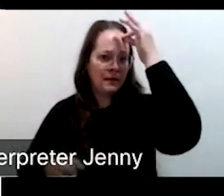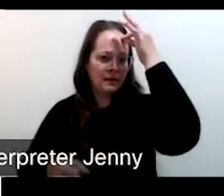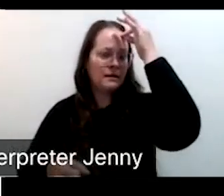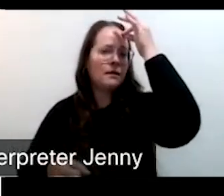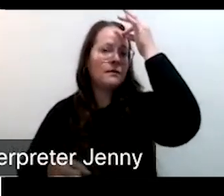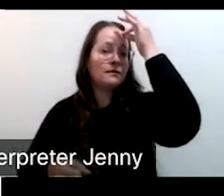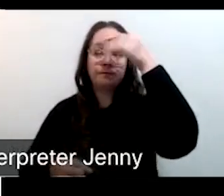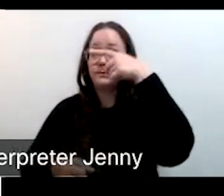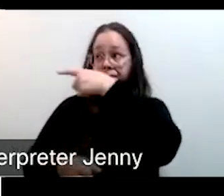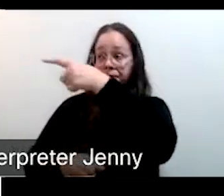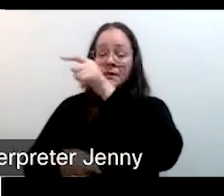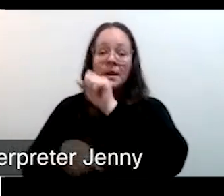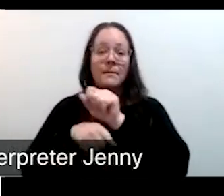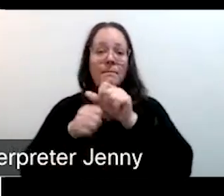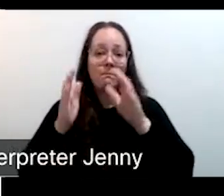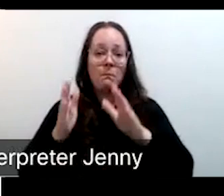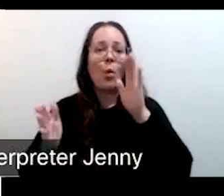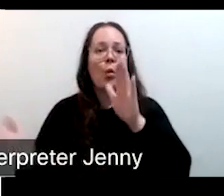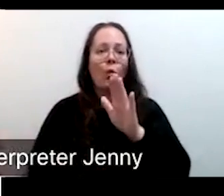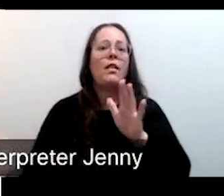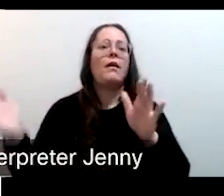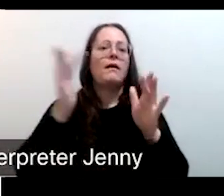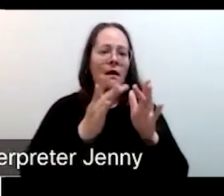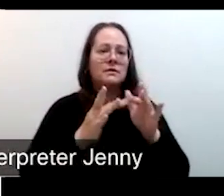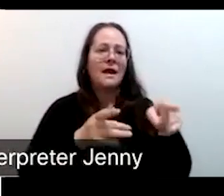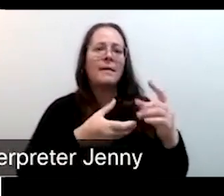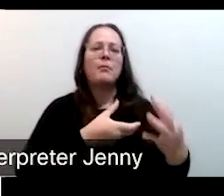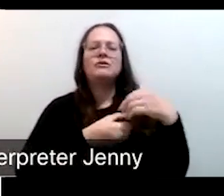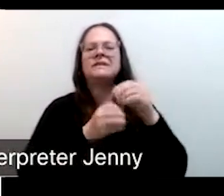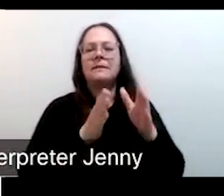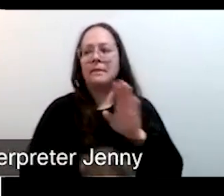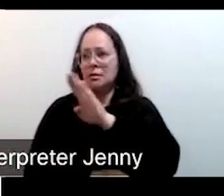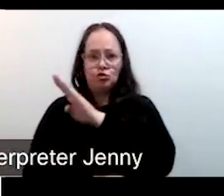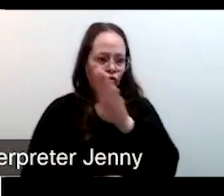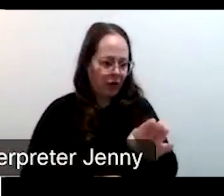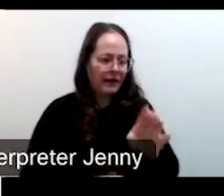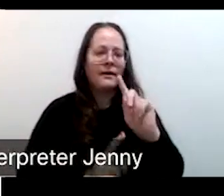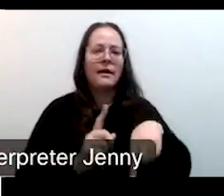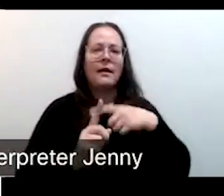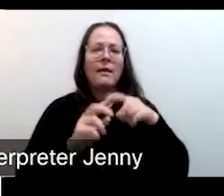Employers will contact WRP participants directly about potential opportunities for internships